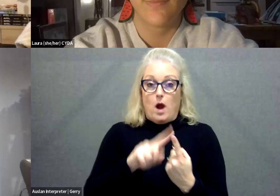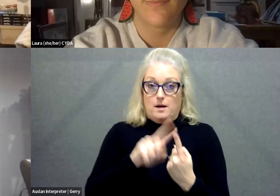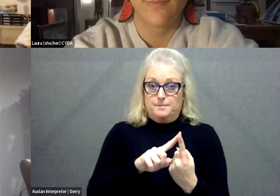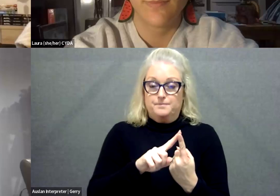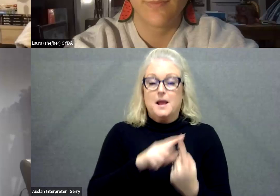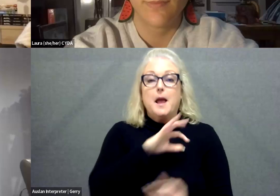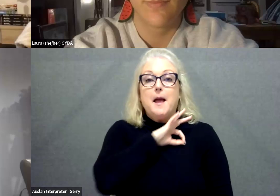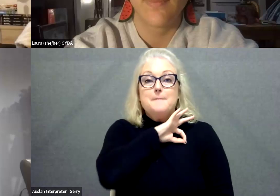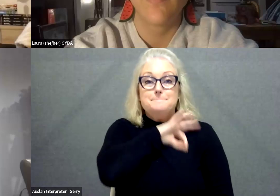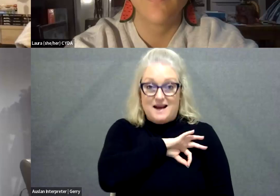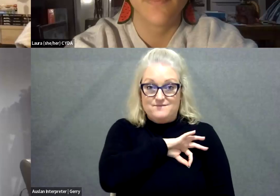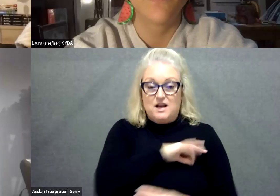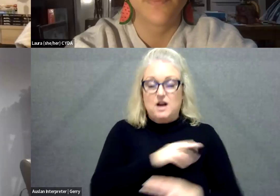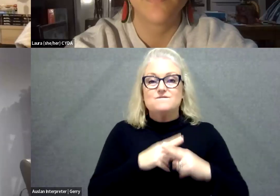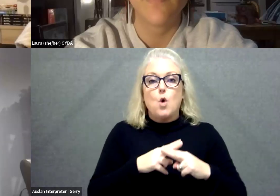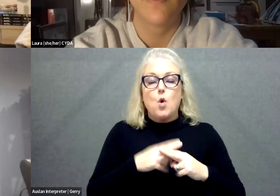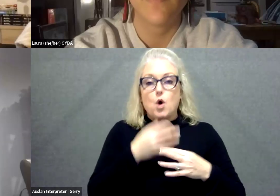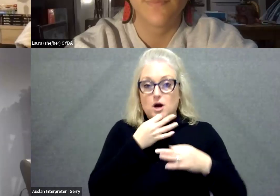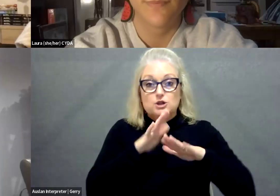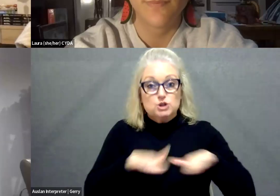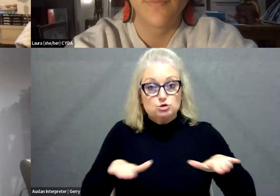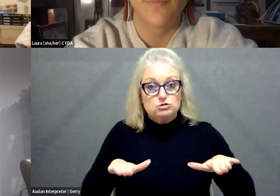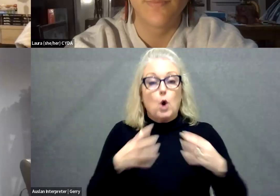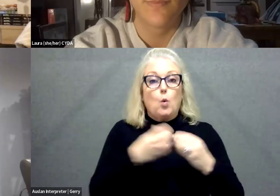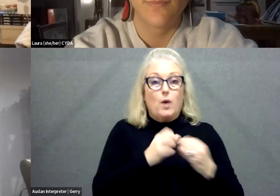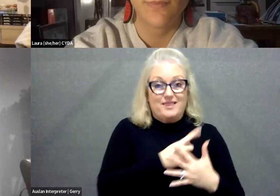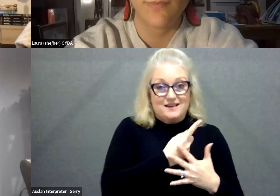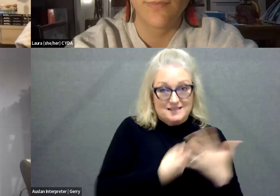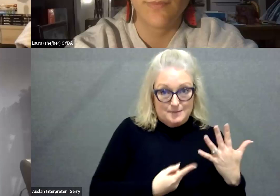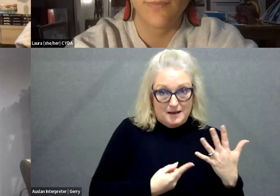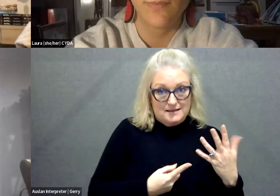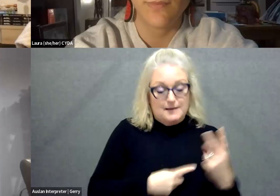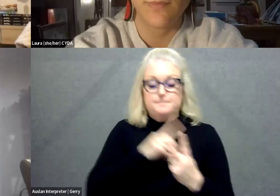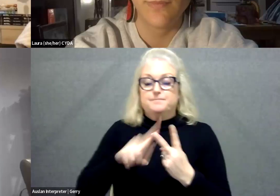children with disability and also benefits for people without disability. So for people with